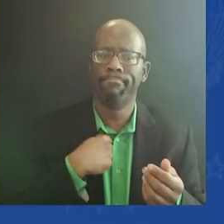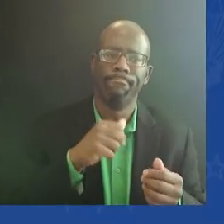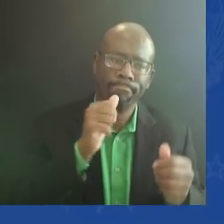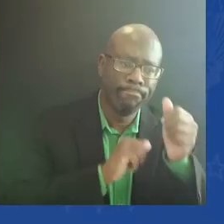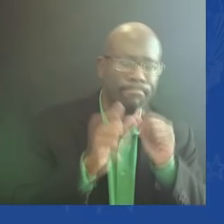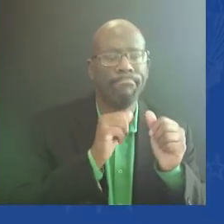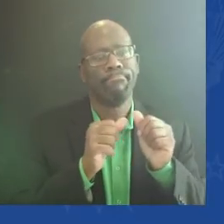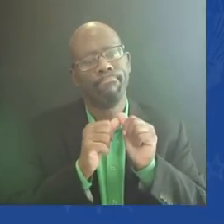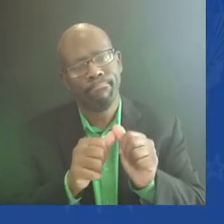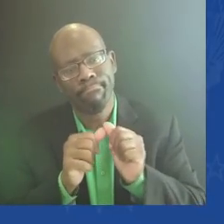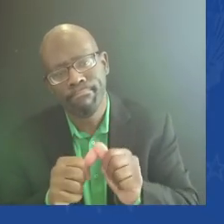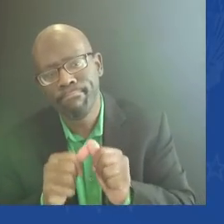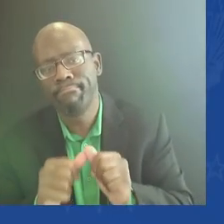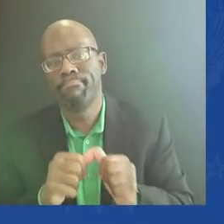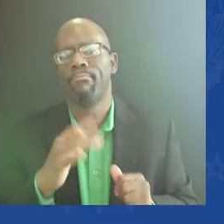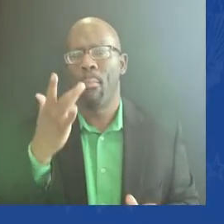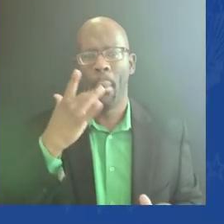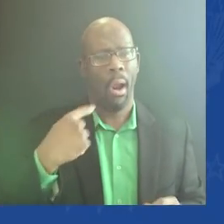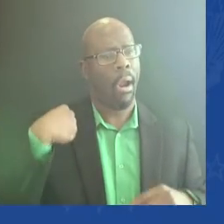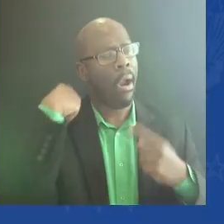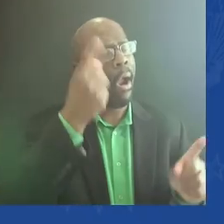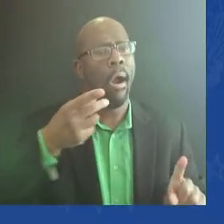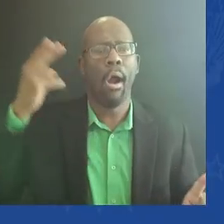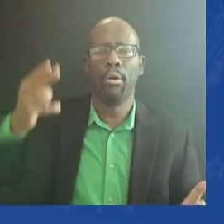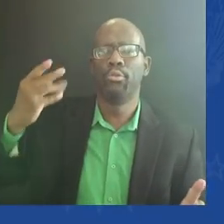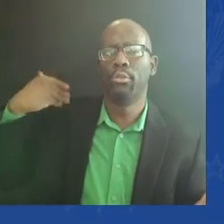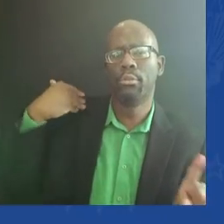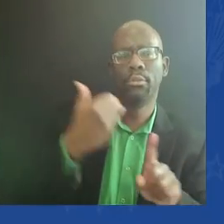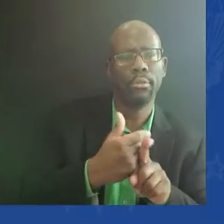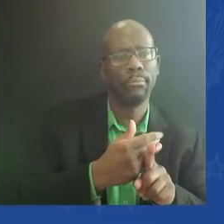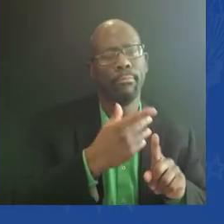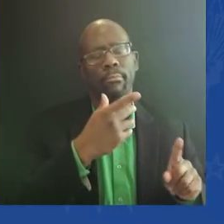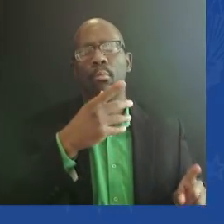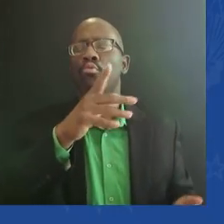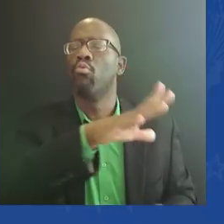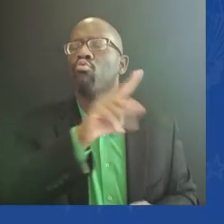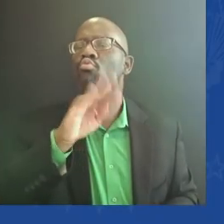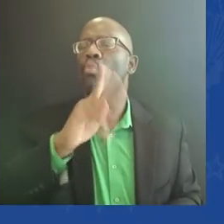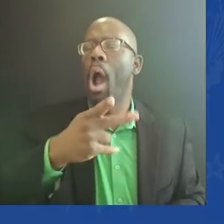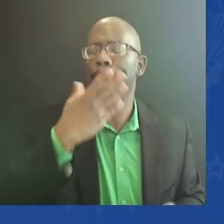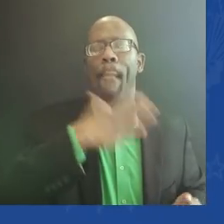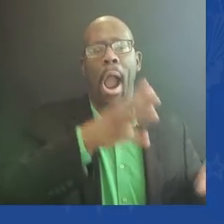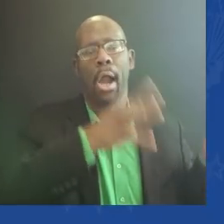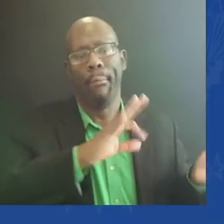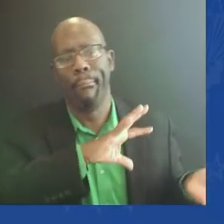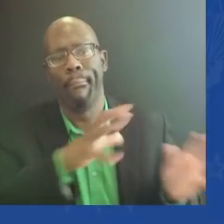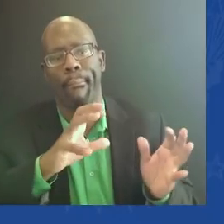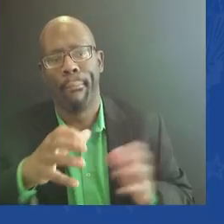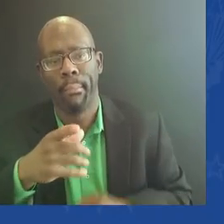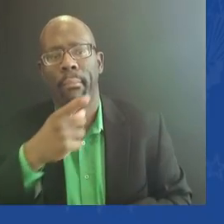made in pulling out of the JCPOA. And so, that's one issue. And that issue is going to depend on --